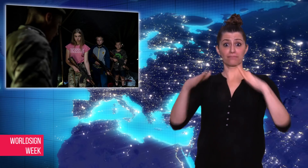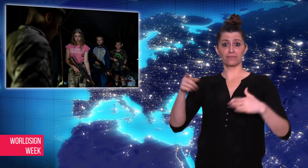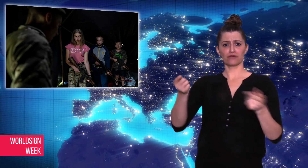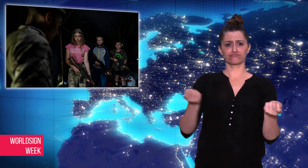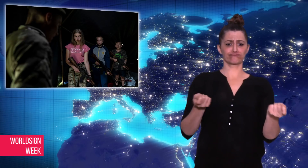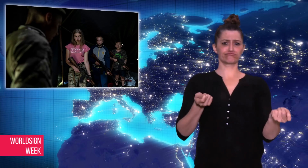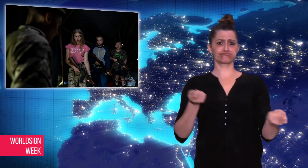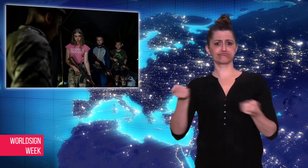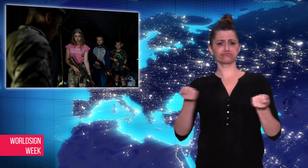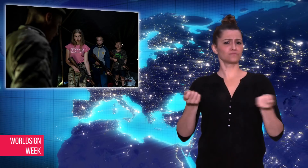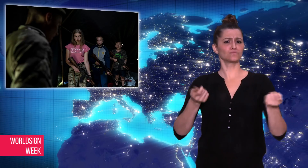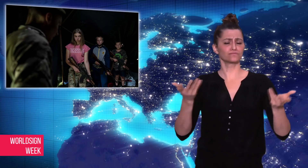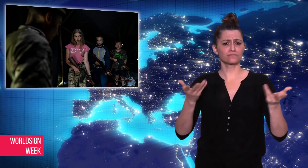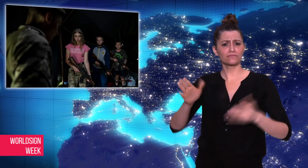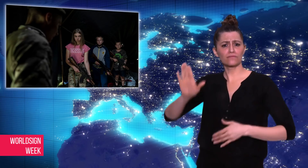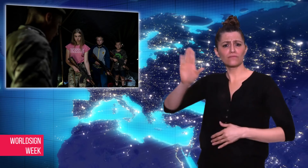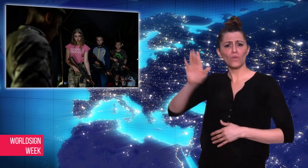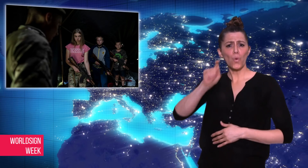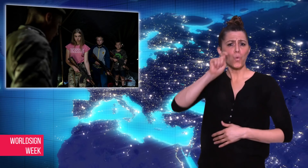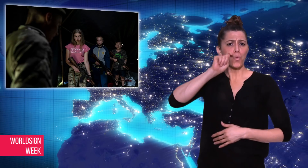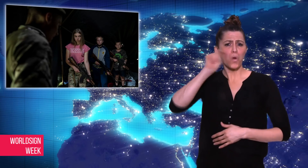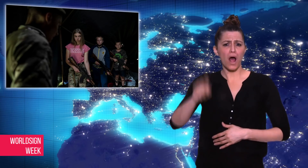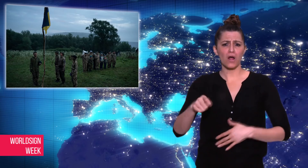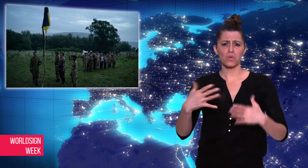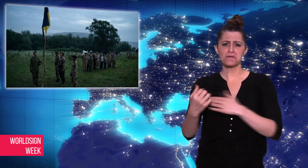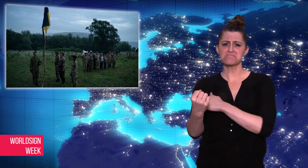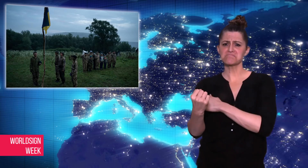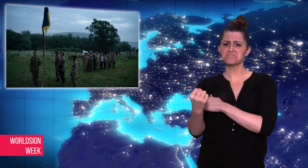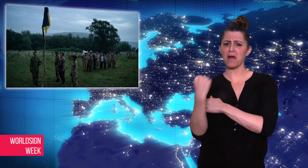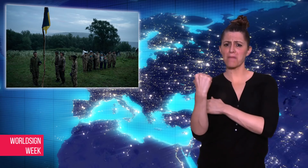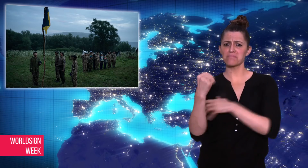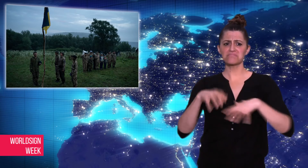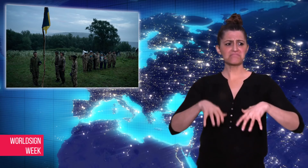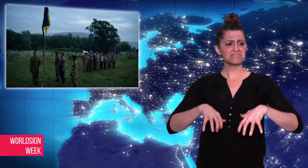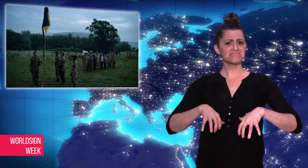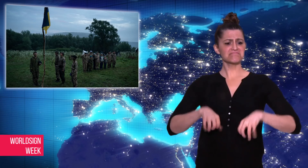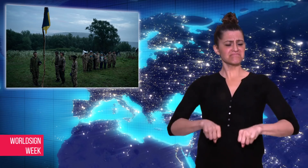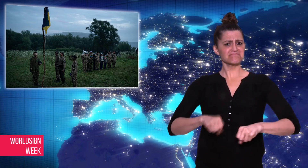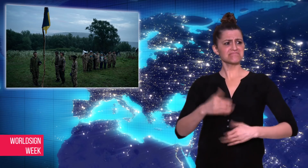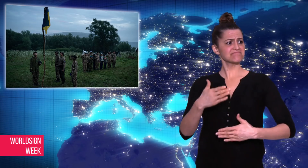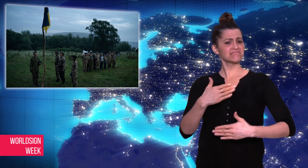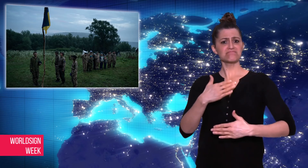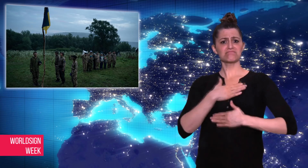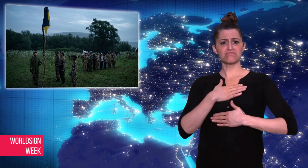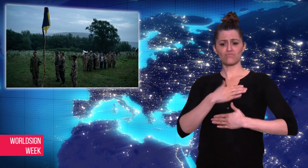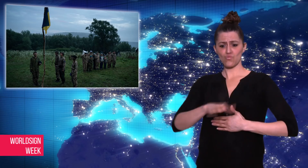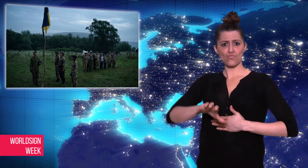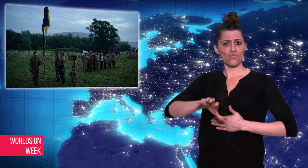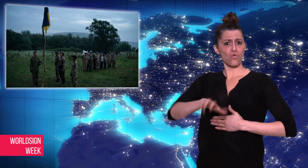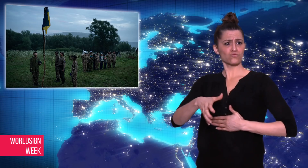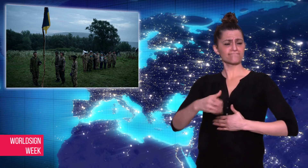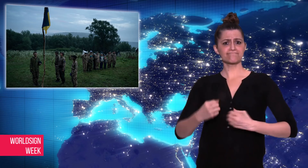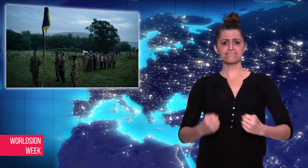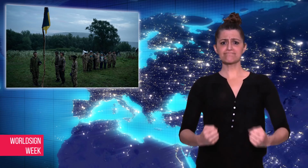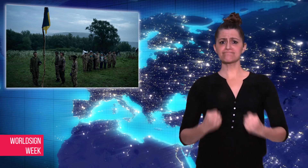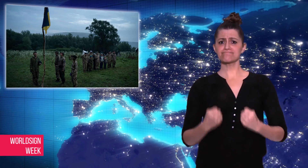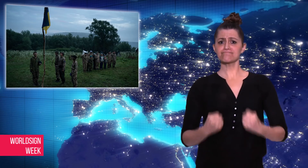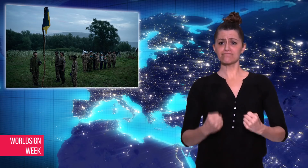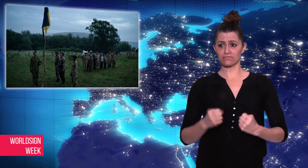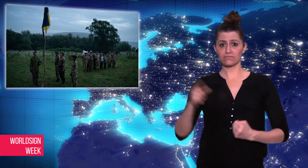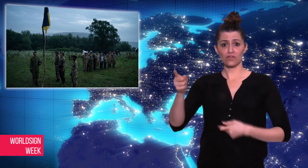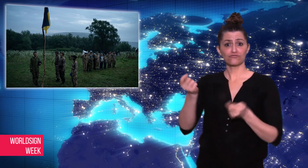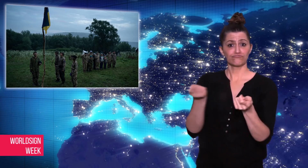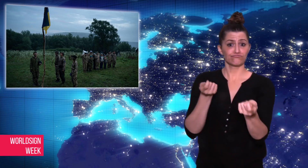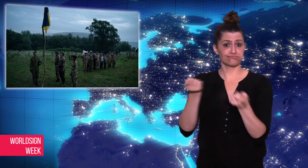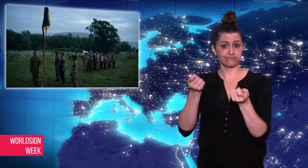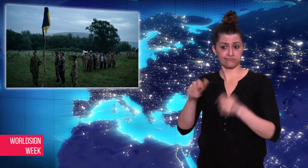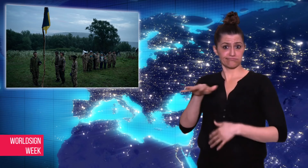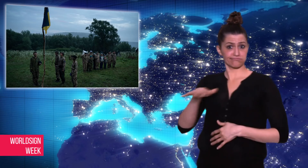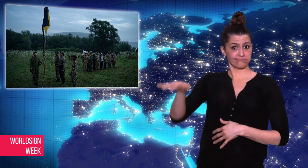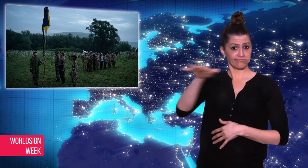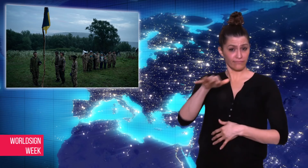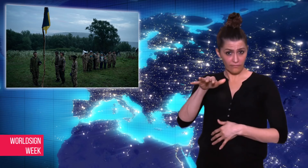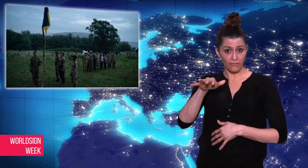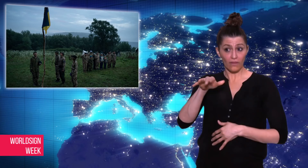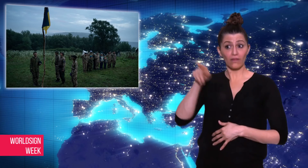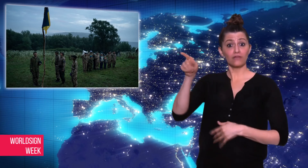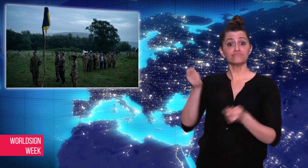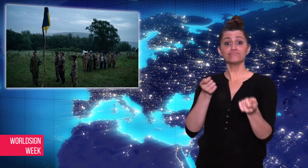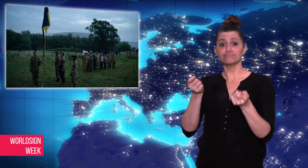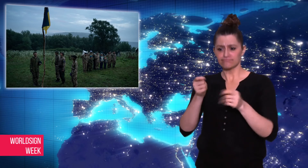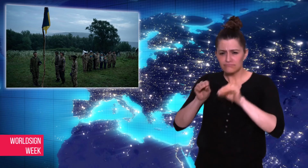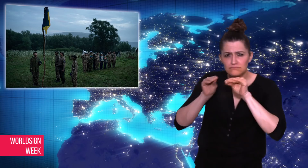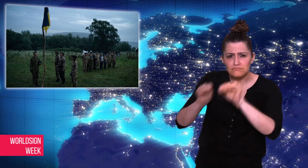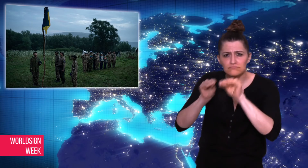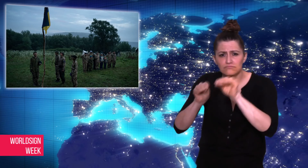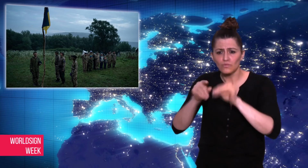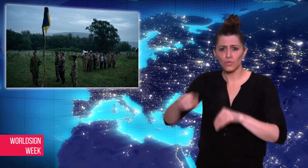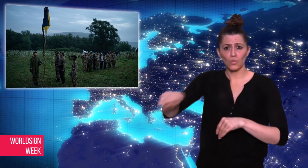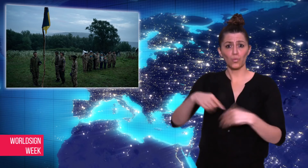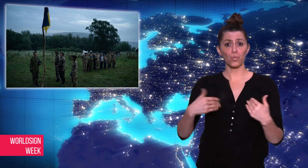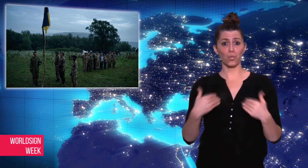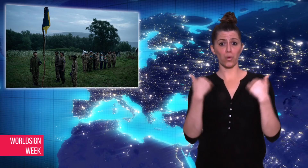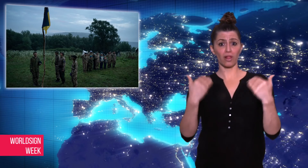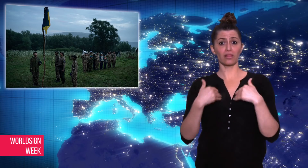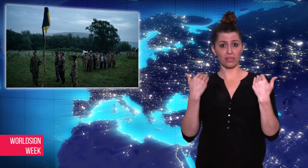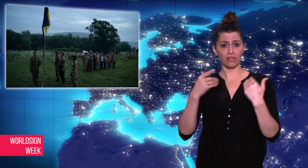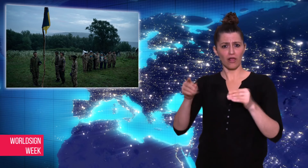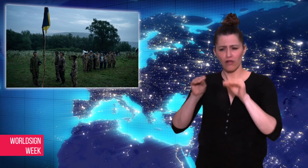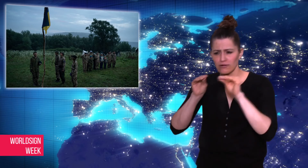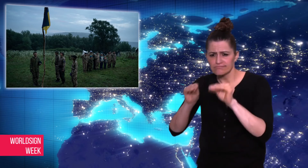run by one of the country’s radical nationalist groups.